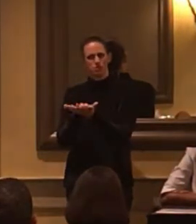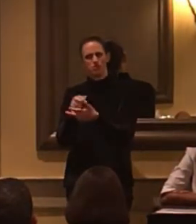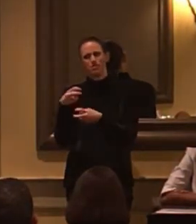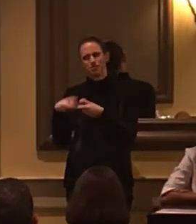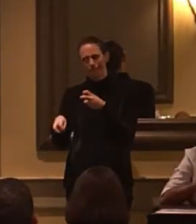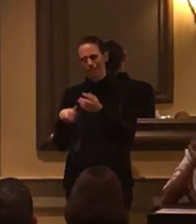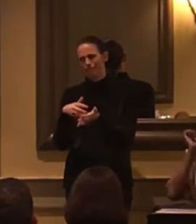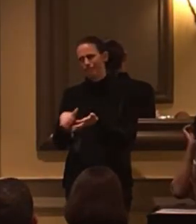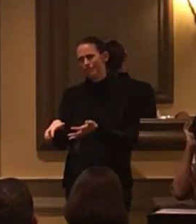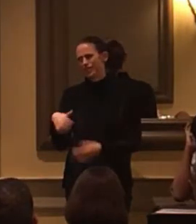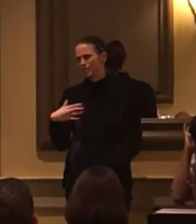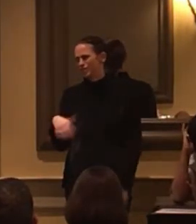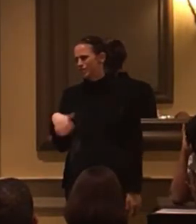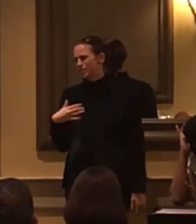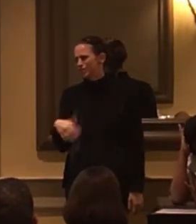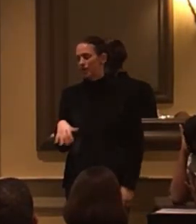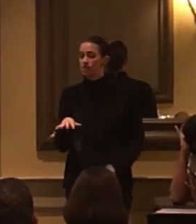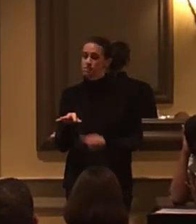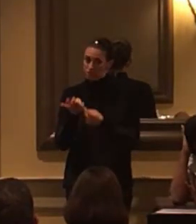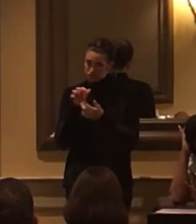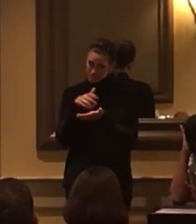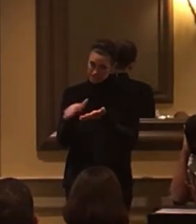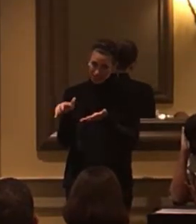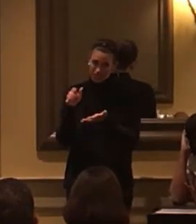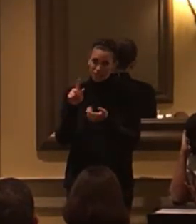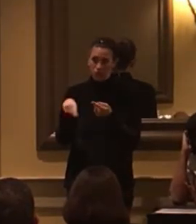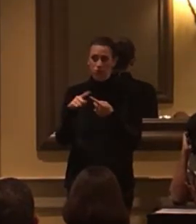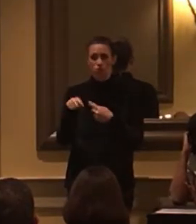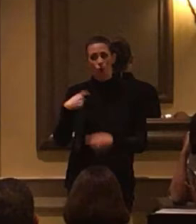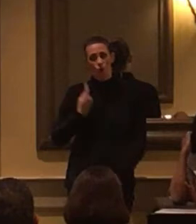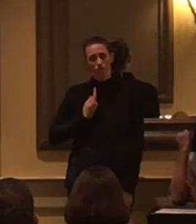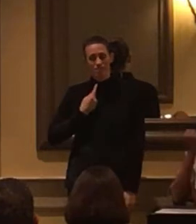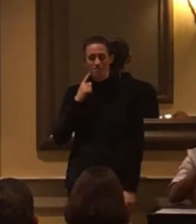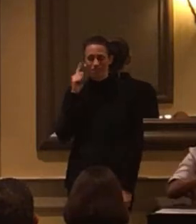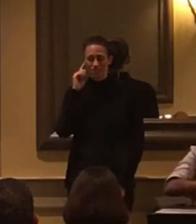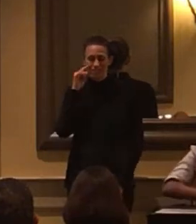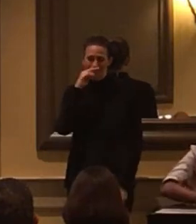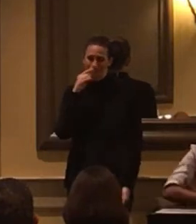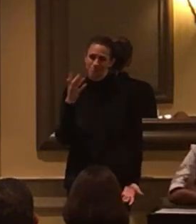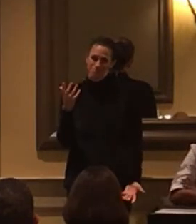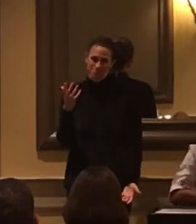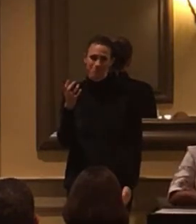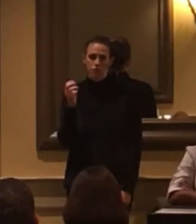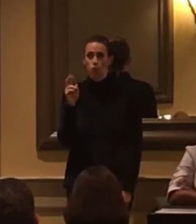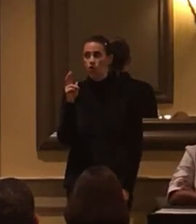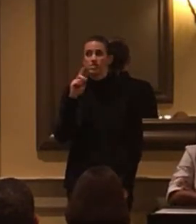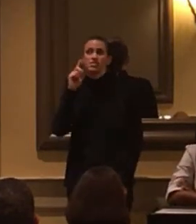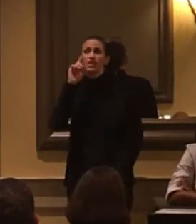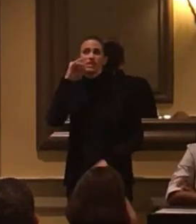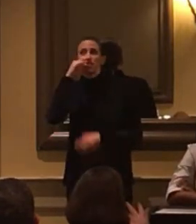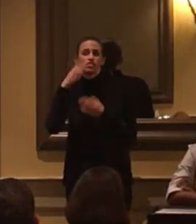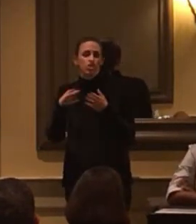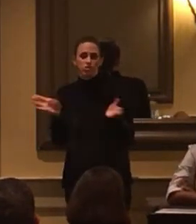And it's especially tough when you're got a deaf kid there or even a deaf kid just in general.